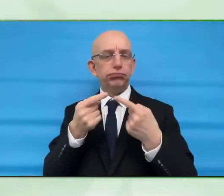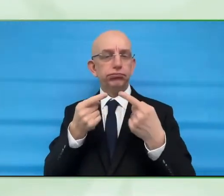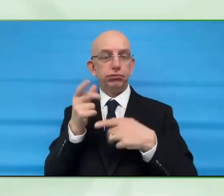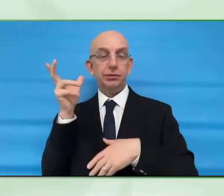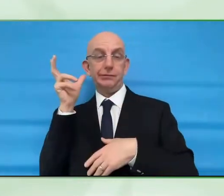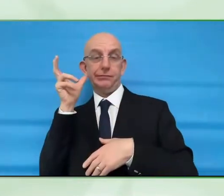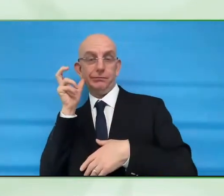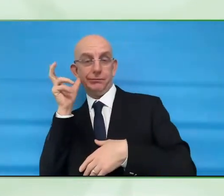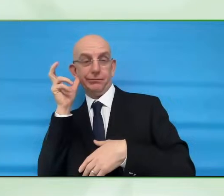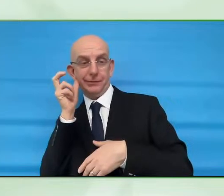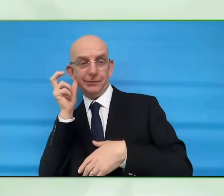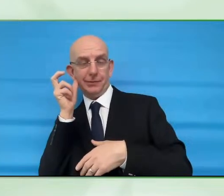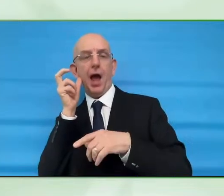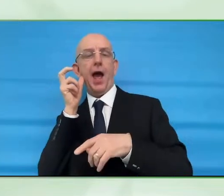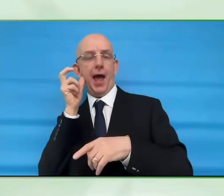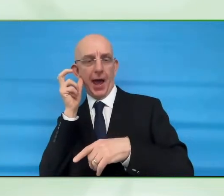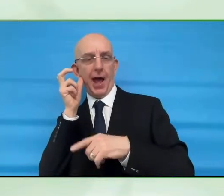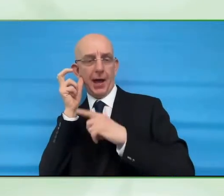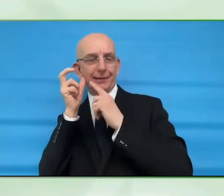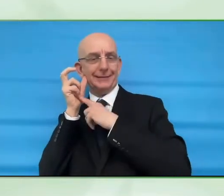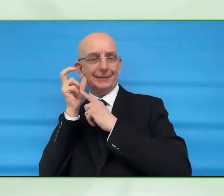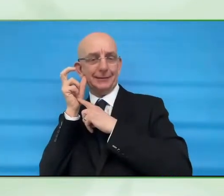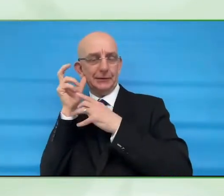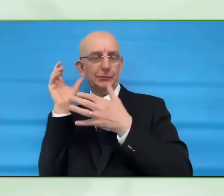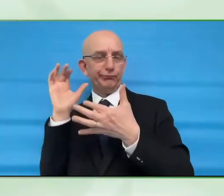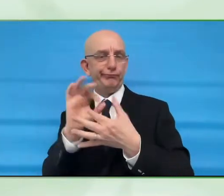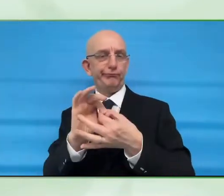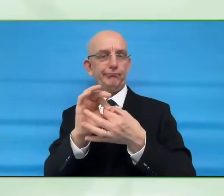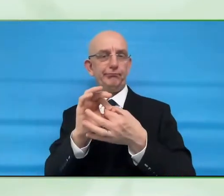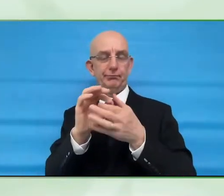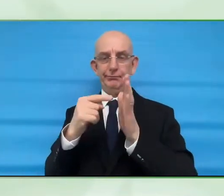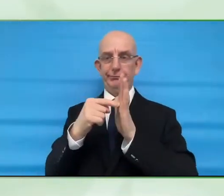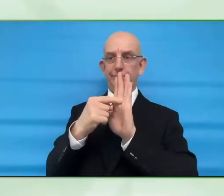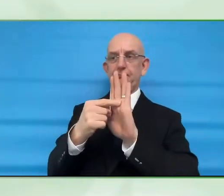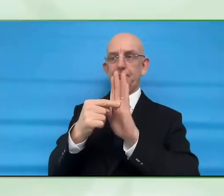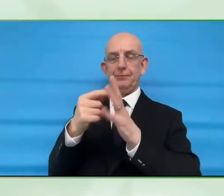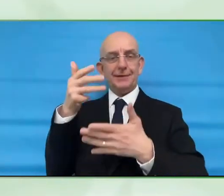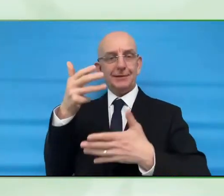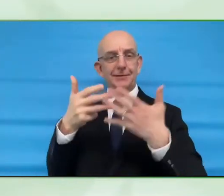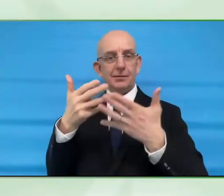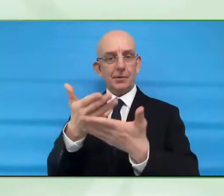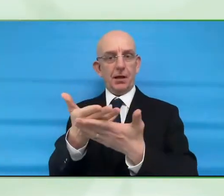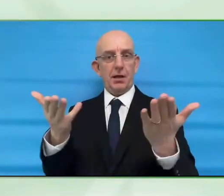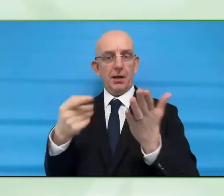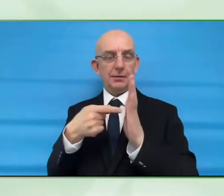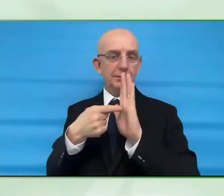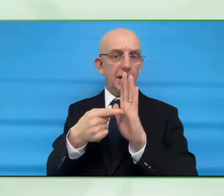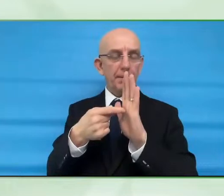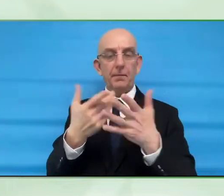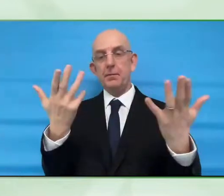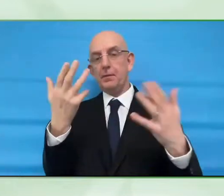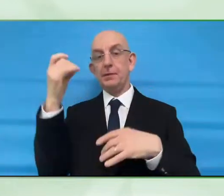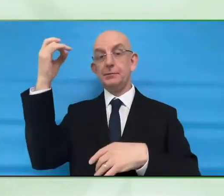We put a lot of work into producing this show and we particularly wanted to be sure that